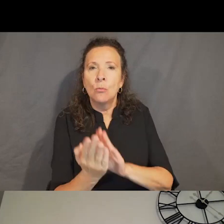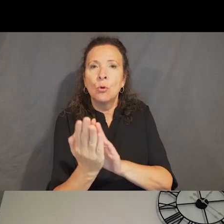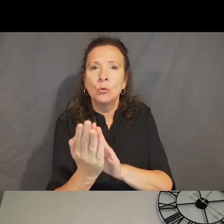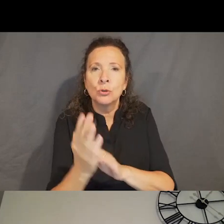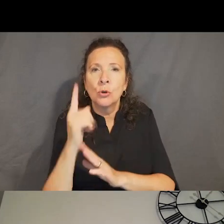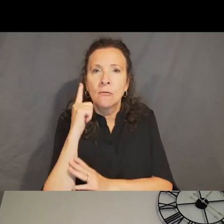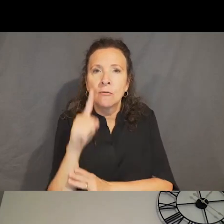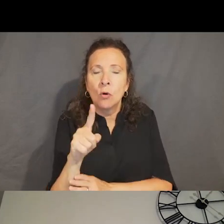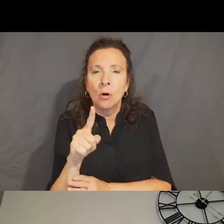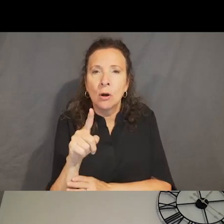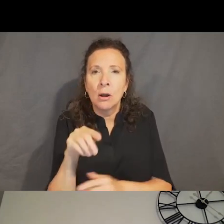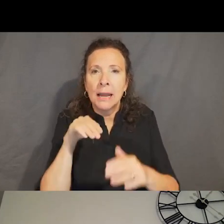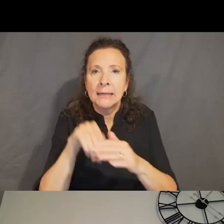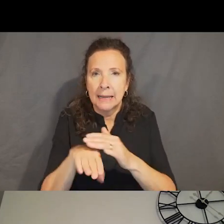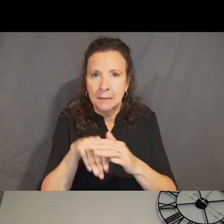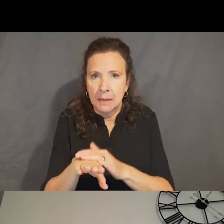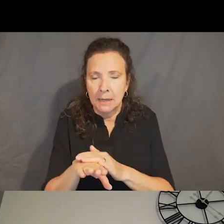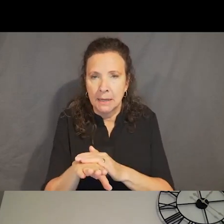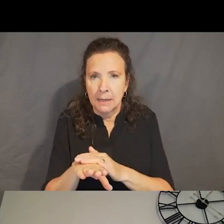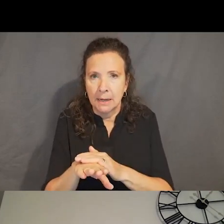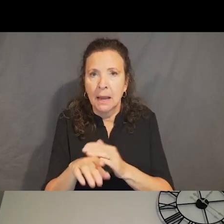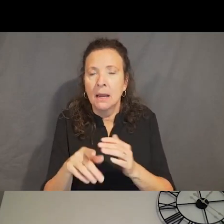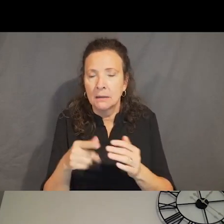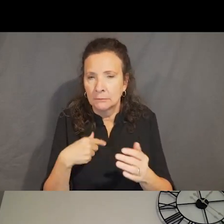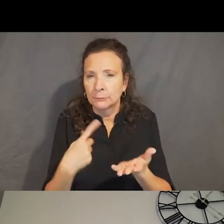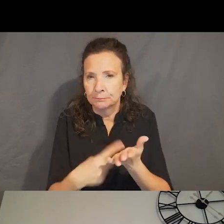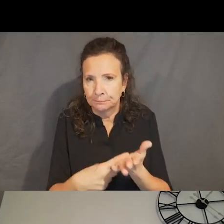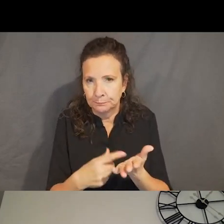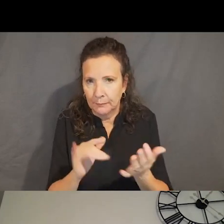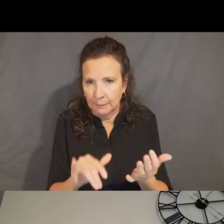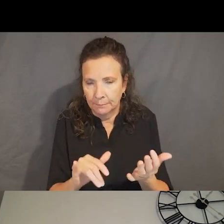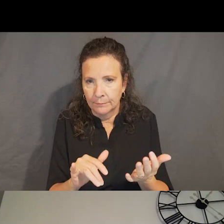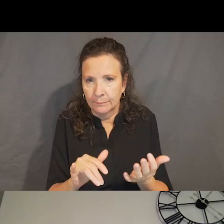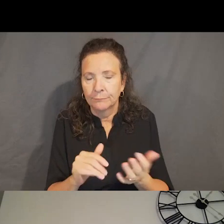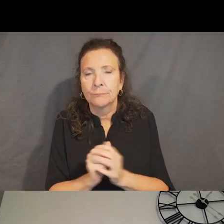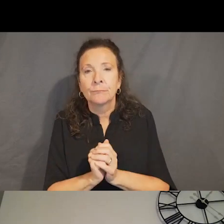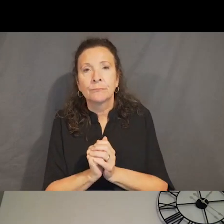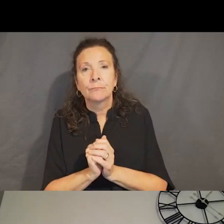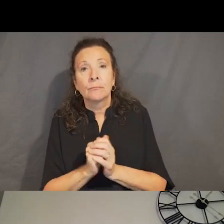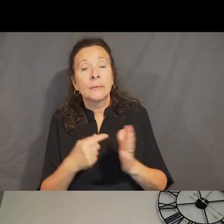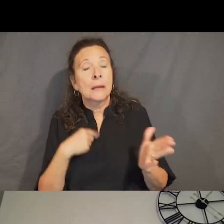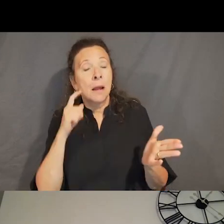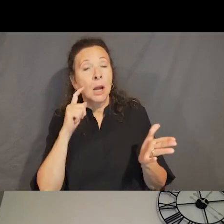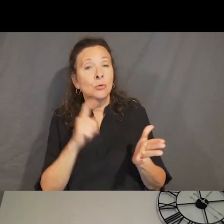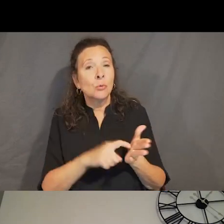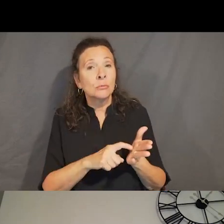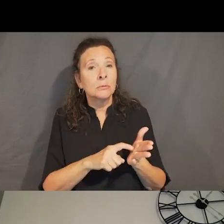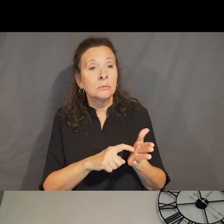are currently thinking about it. I have noticed that when people first hear about accessibility,